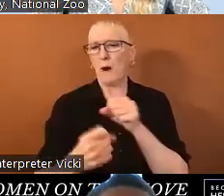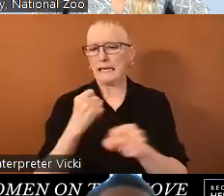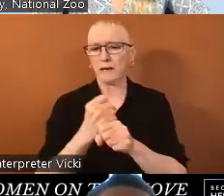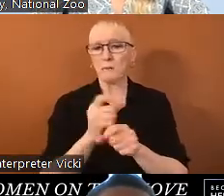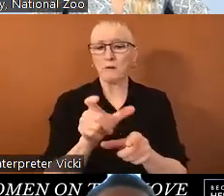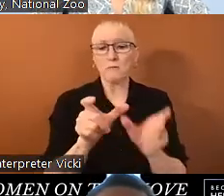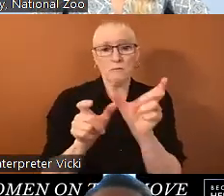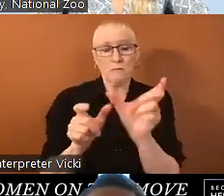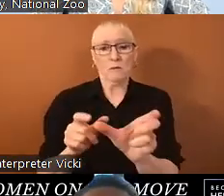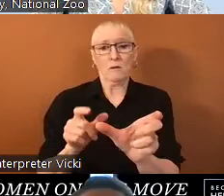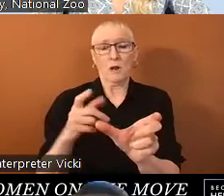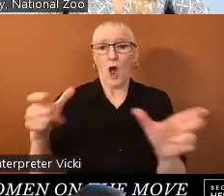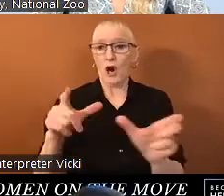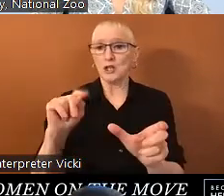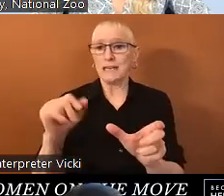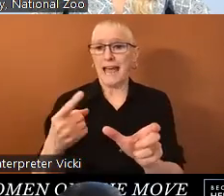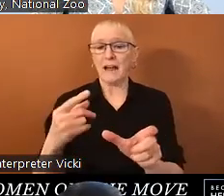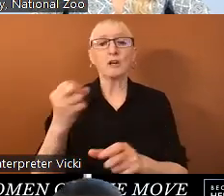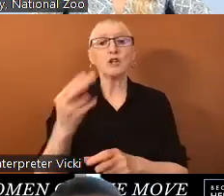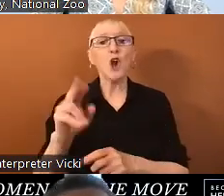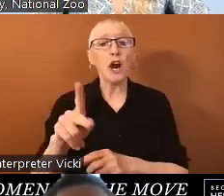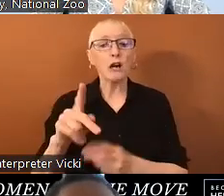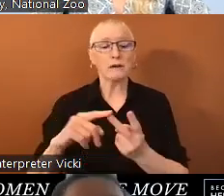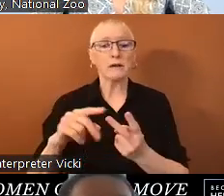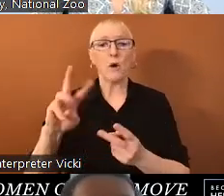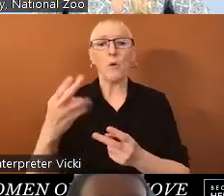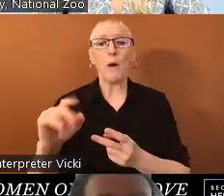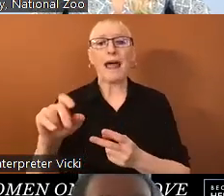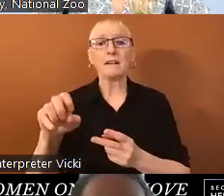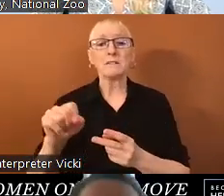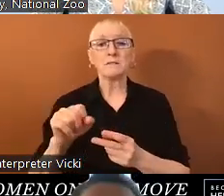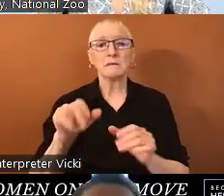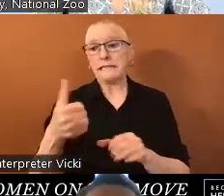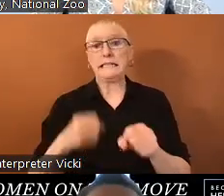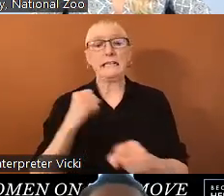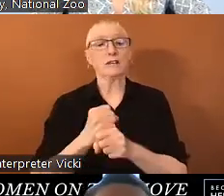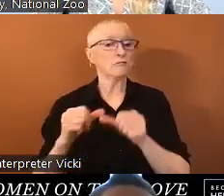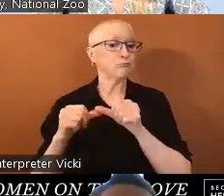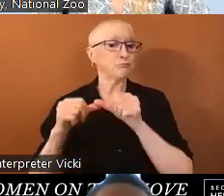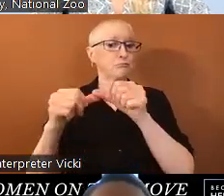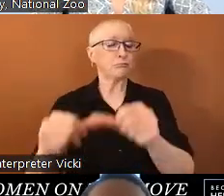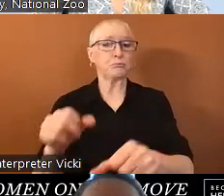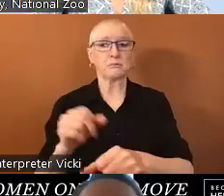that you would put in like sharks or even whales, they can go up to 10 years. >>Shelby: Still that's a lot